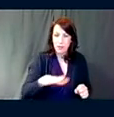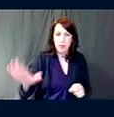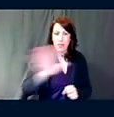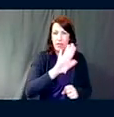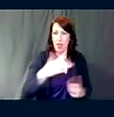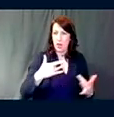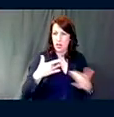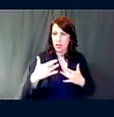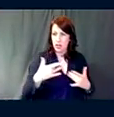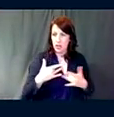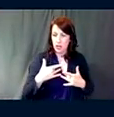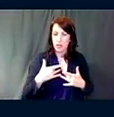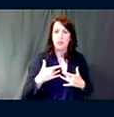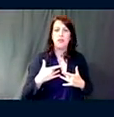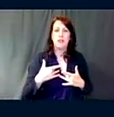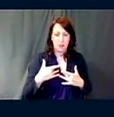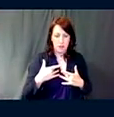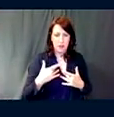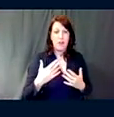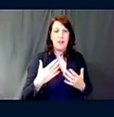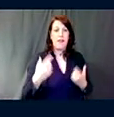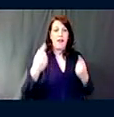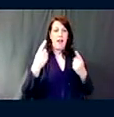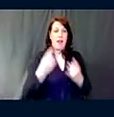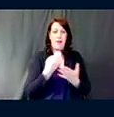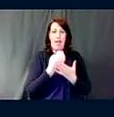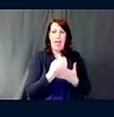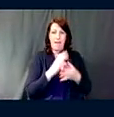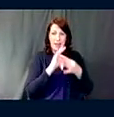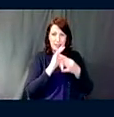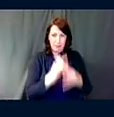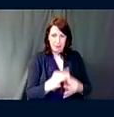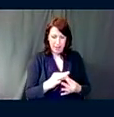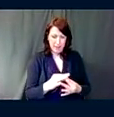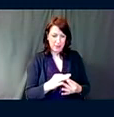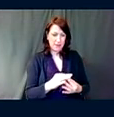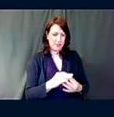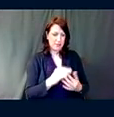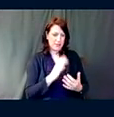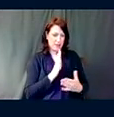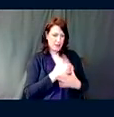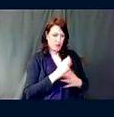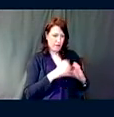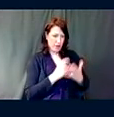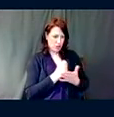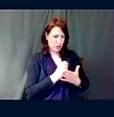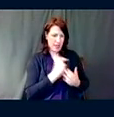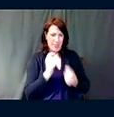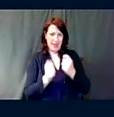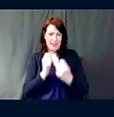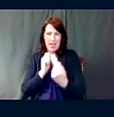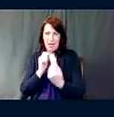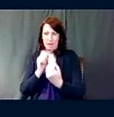BEST WE CAN TO COMMUNITY CONCERNS, TAKE INTERVENTIONS WITH AN EVIDENCE BASE AND ADAPT THEM.